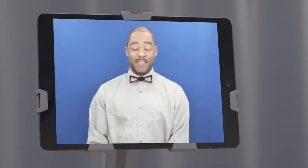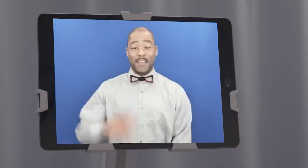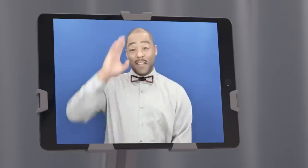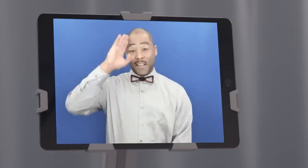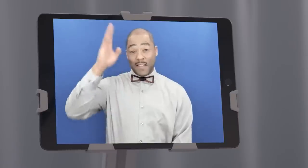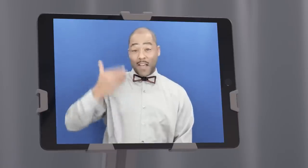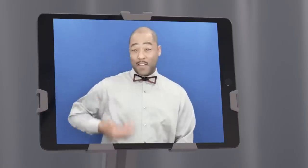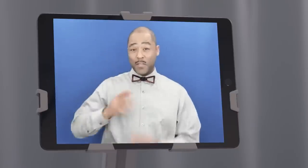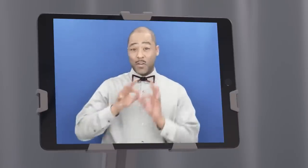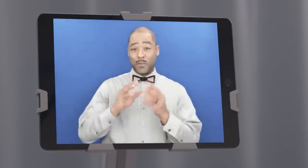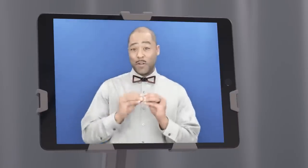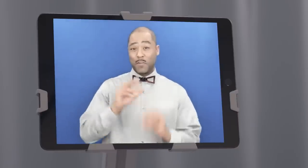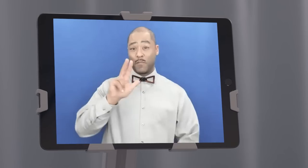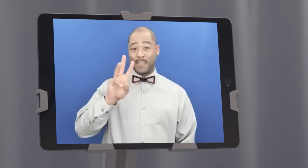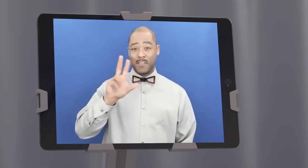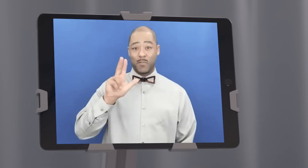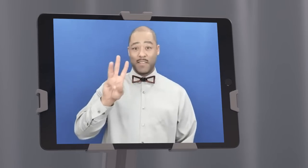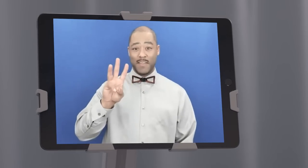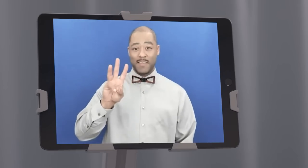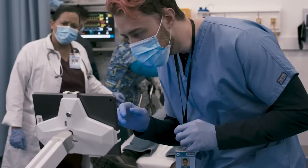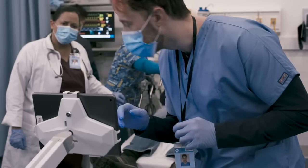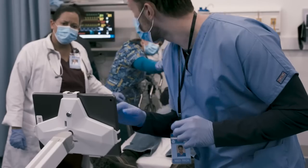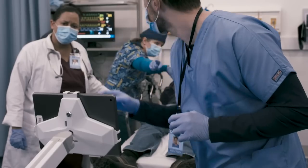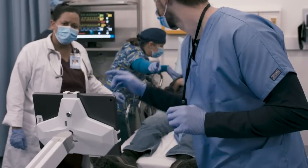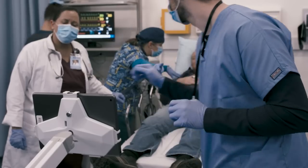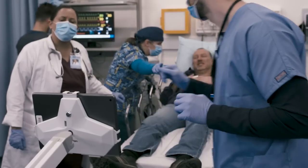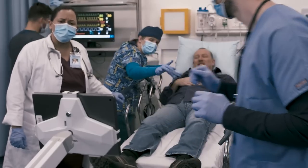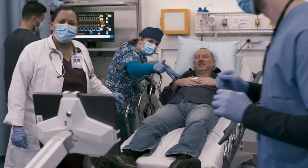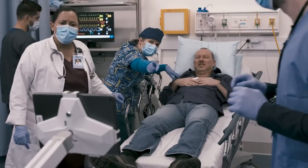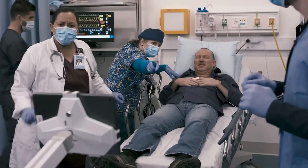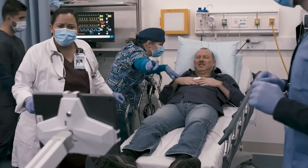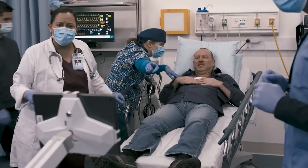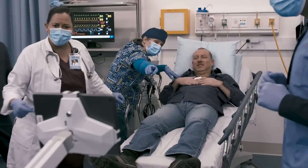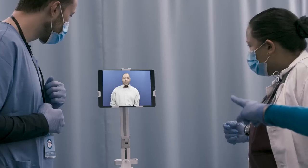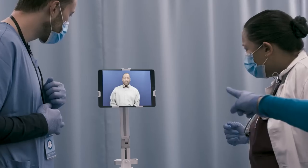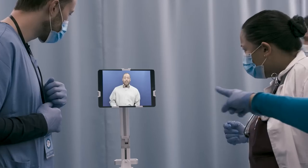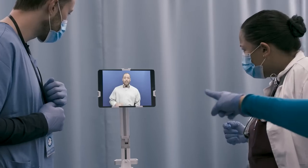Hi, I’m interpreter number 3636. And we have contact! Can you hear me interpreter?